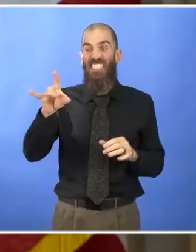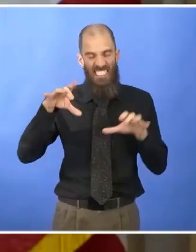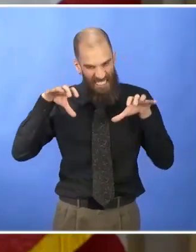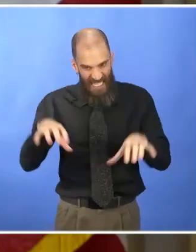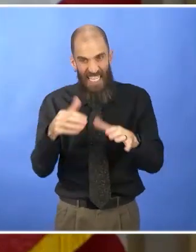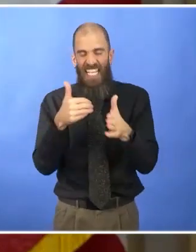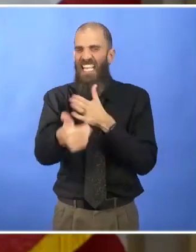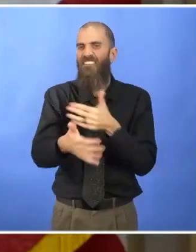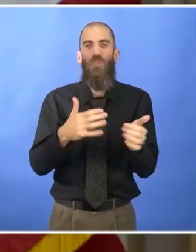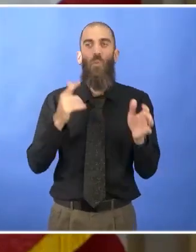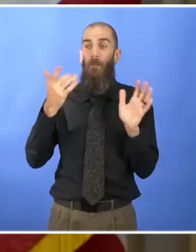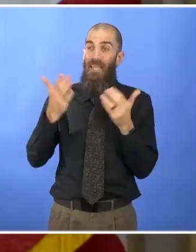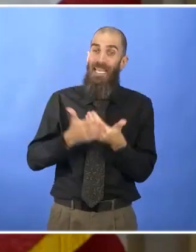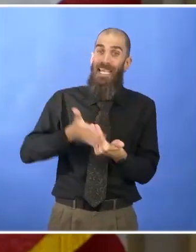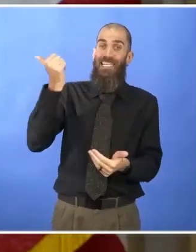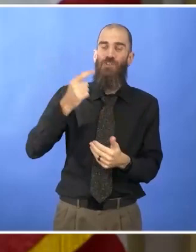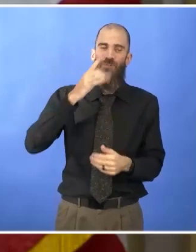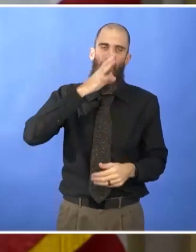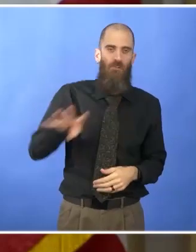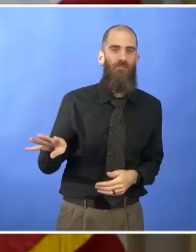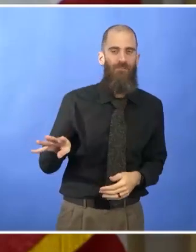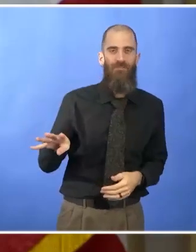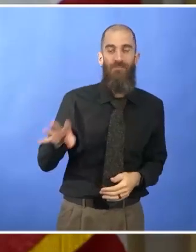WE WILL CONTINUE TO MAKE STEPS AND CONTINUE THE PROGRESS SHE CALLED FOR SO RIGHTLY AND CONSISTENTLY.